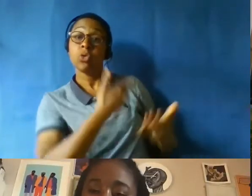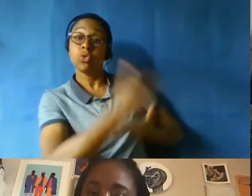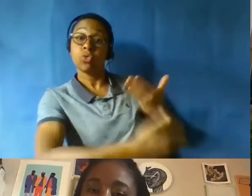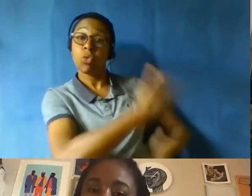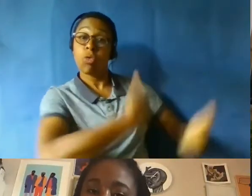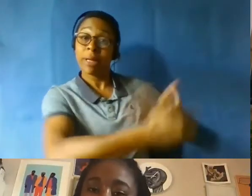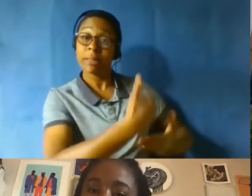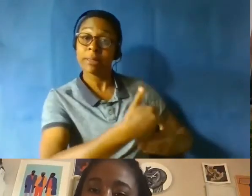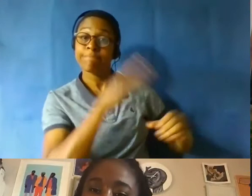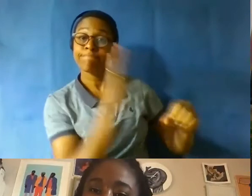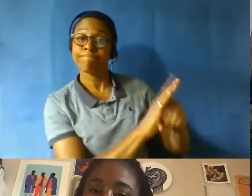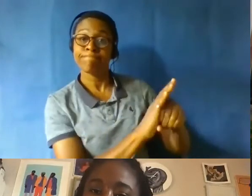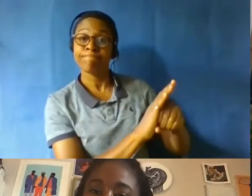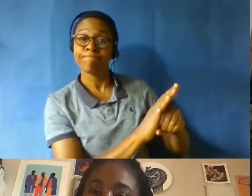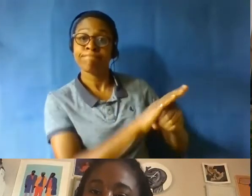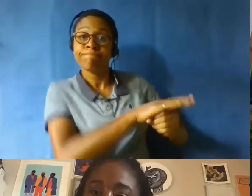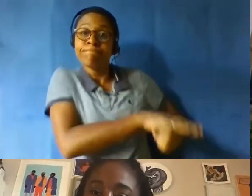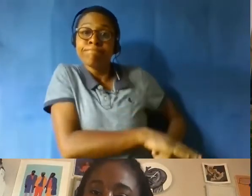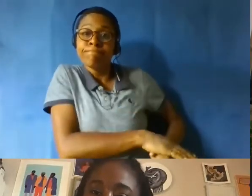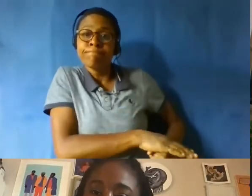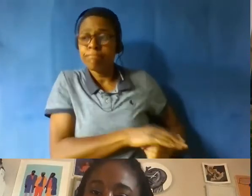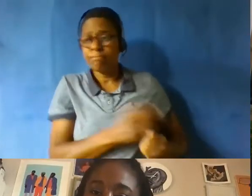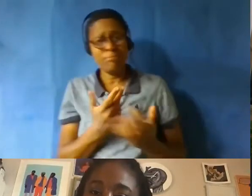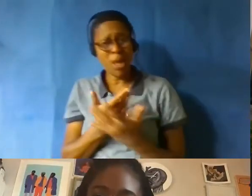there's loads of Paralympians where that's their story and they're not